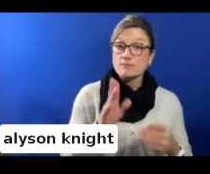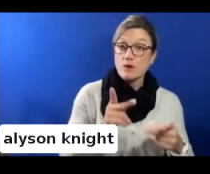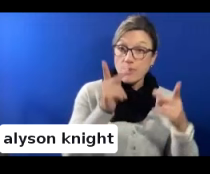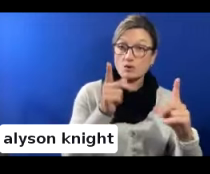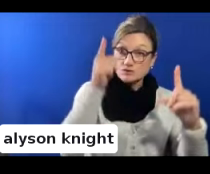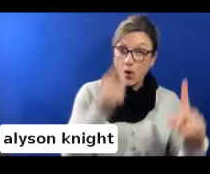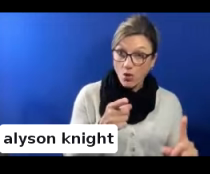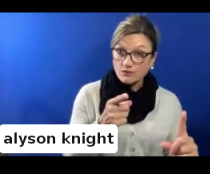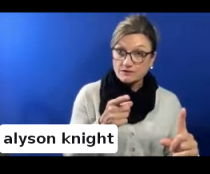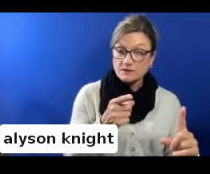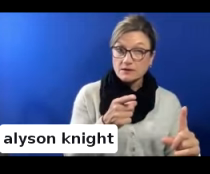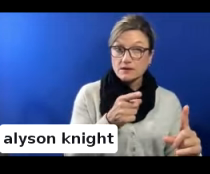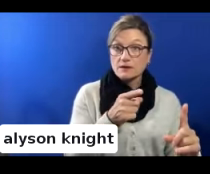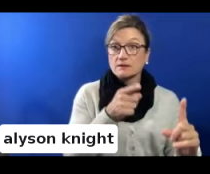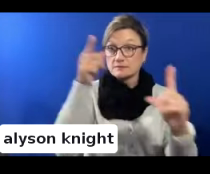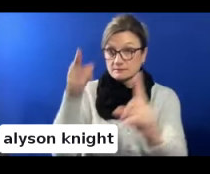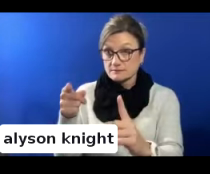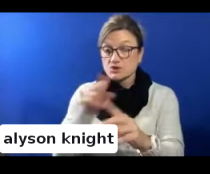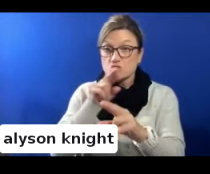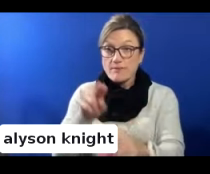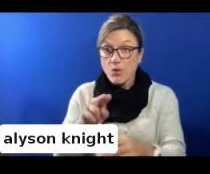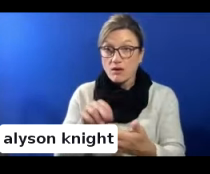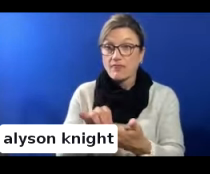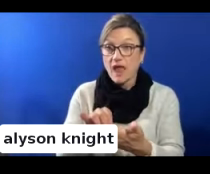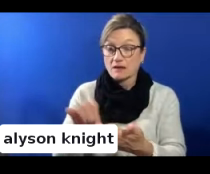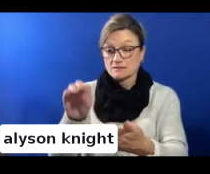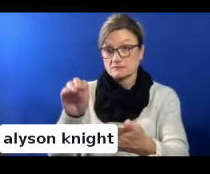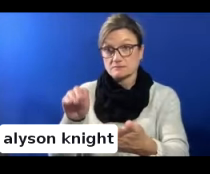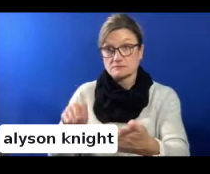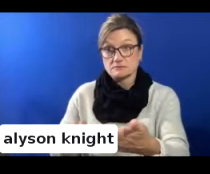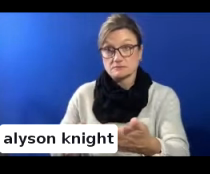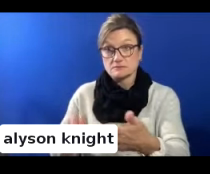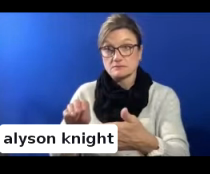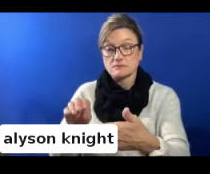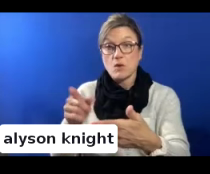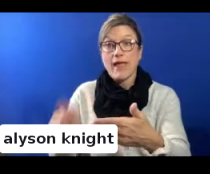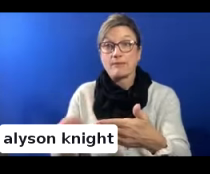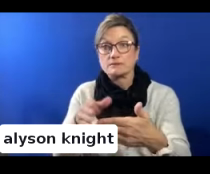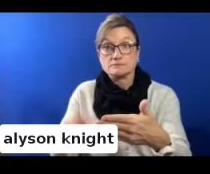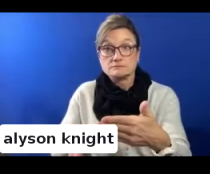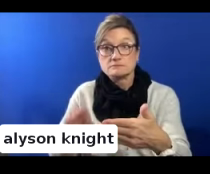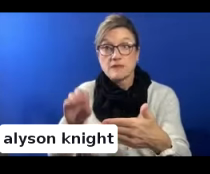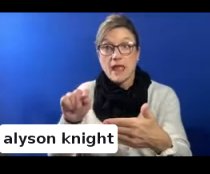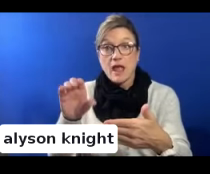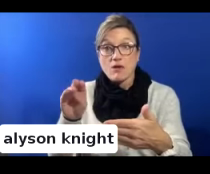you state the actual outcomes relative to that goal or any other